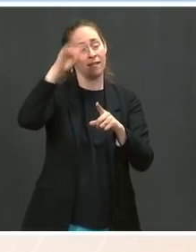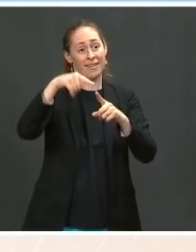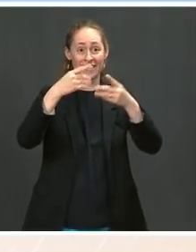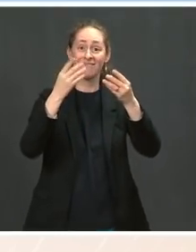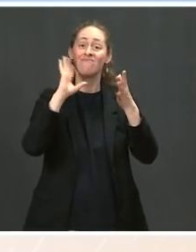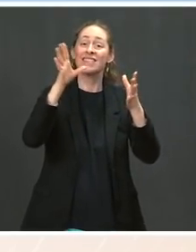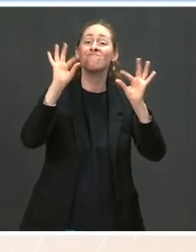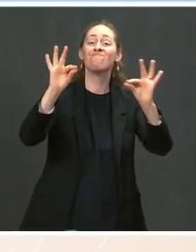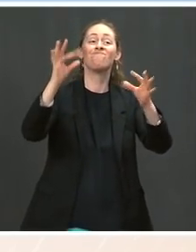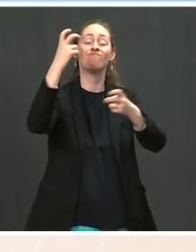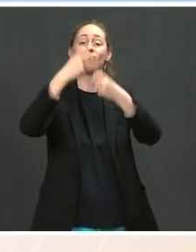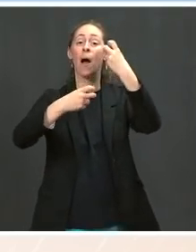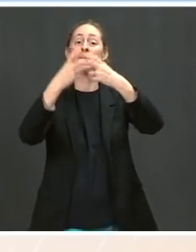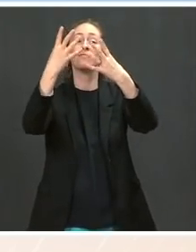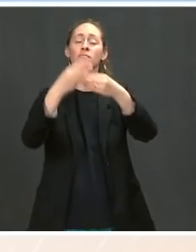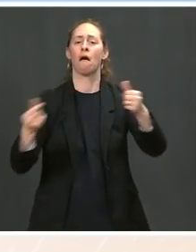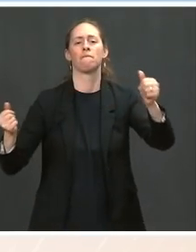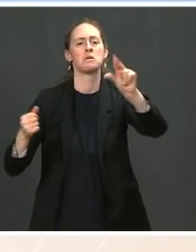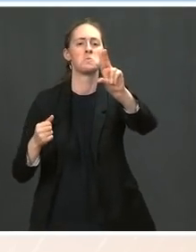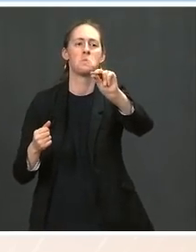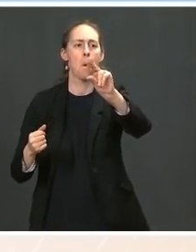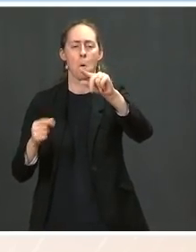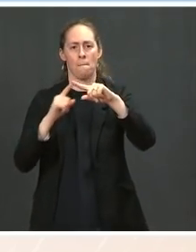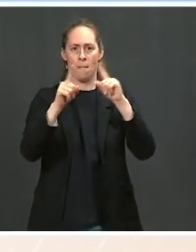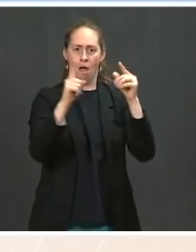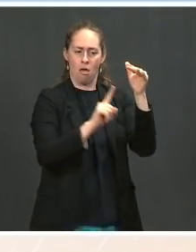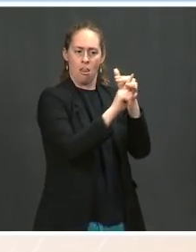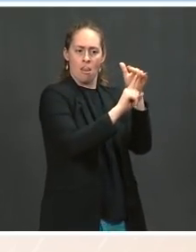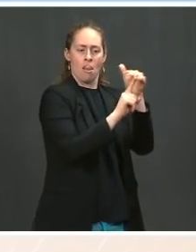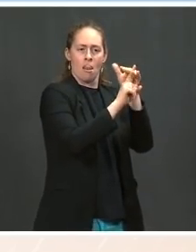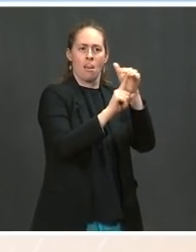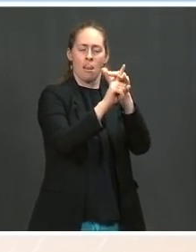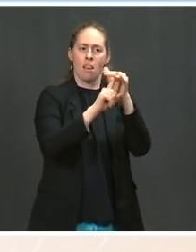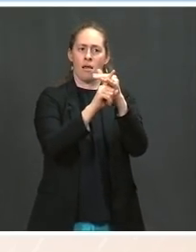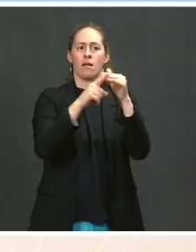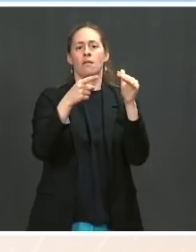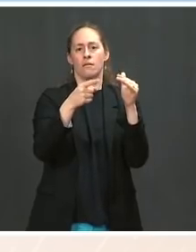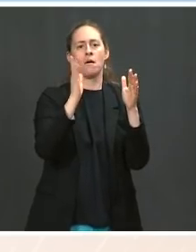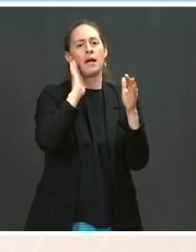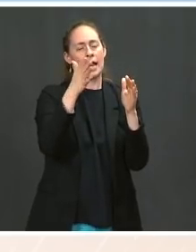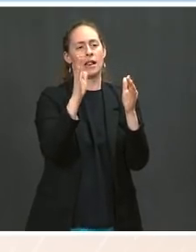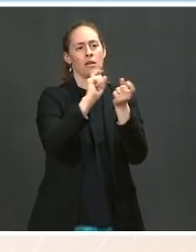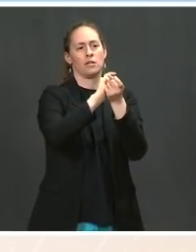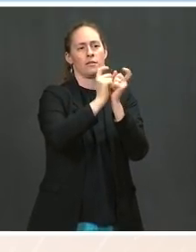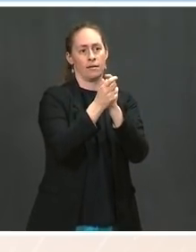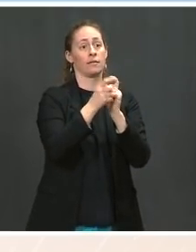I would say this is an issue that is -- will be a cause of President Biden's time in office.